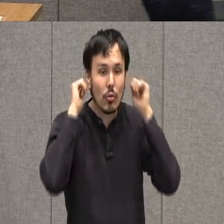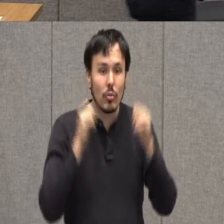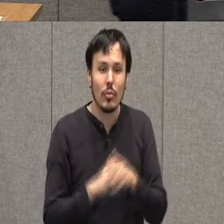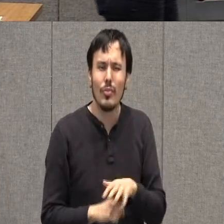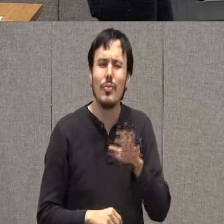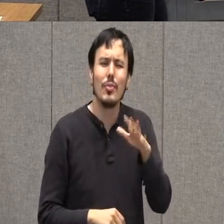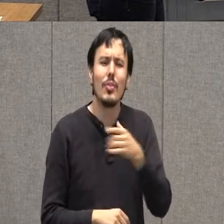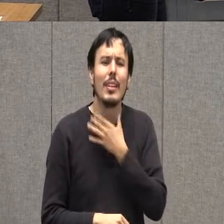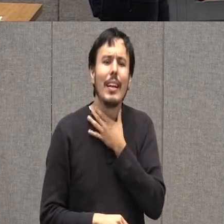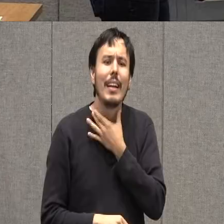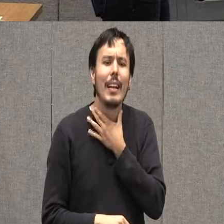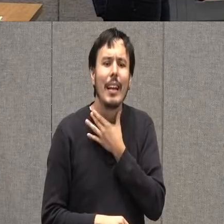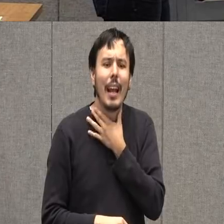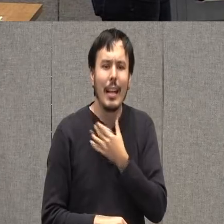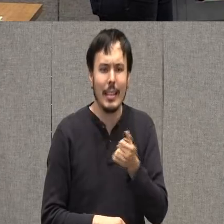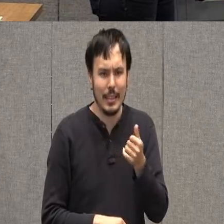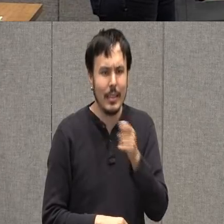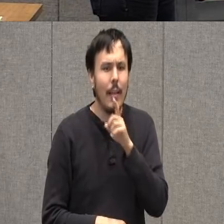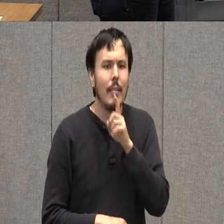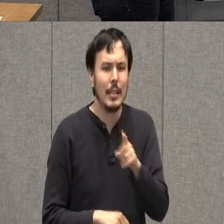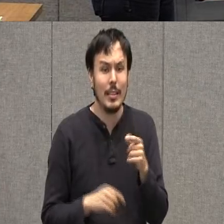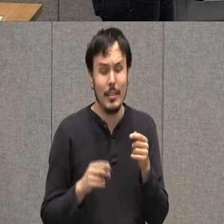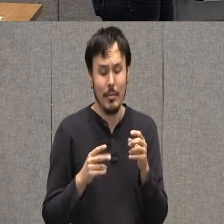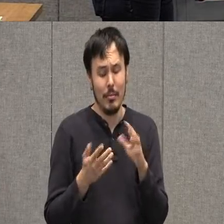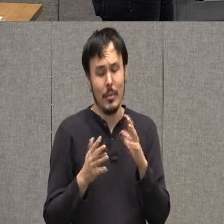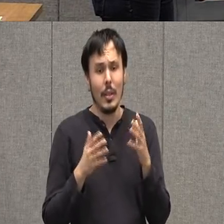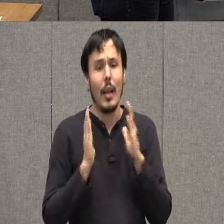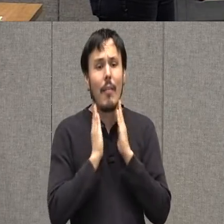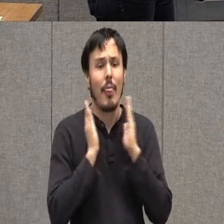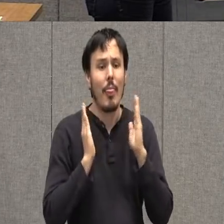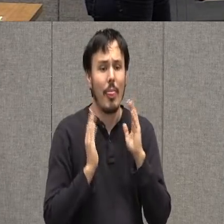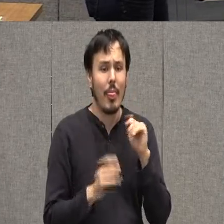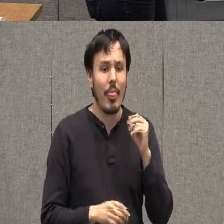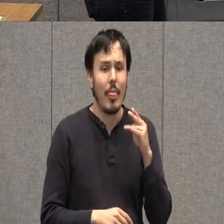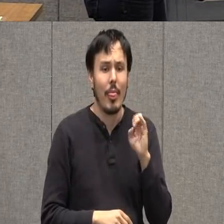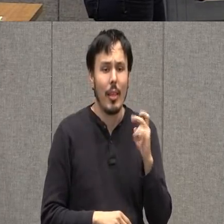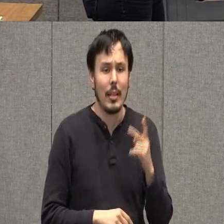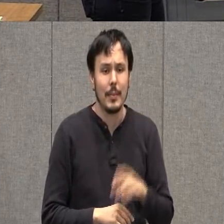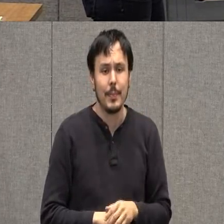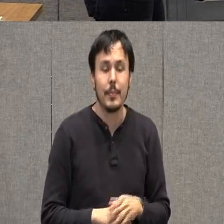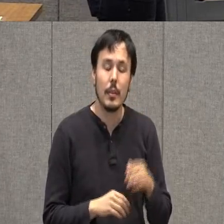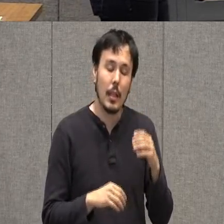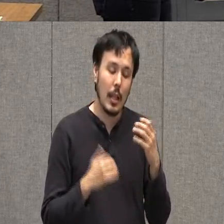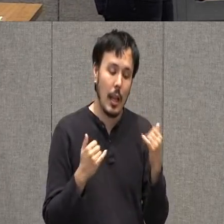So, see how we've started to sort of build these shapes up a little bit? And now, let's do it to another one.